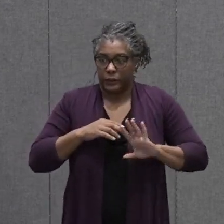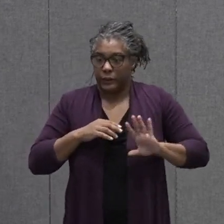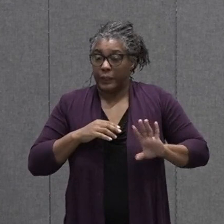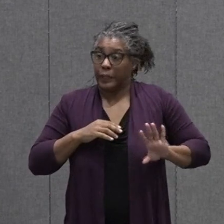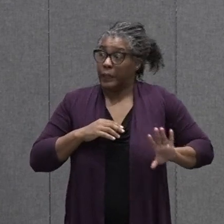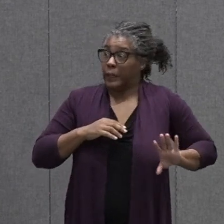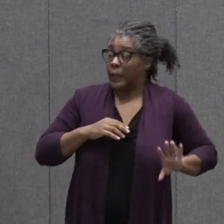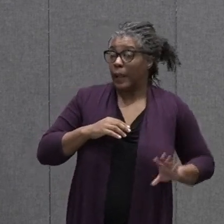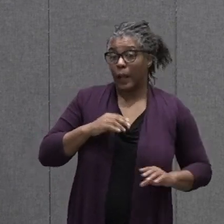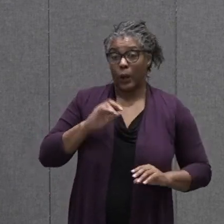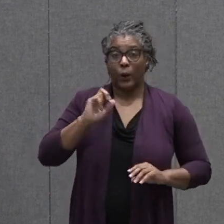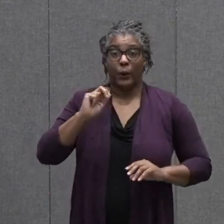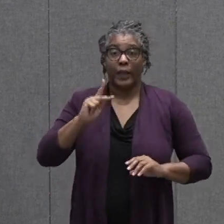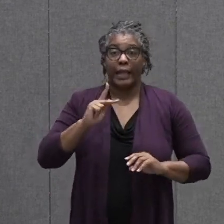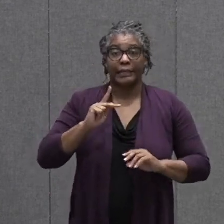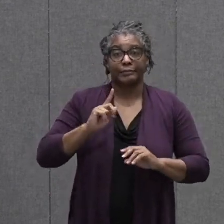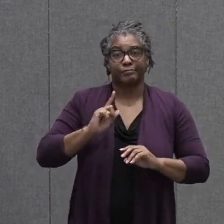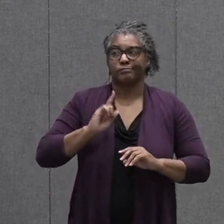than he thought it was going to be.